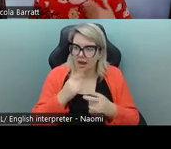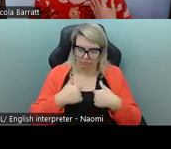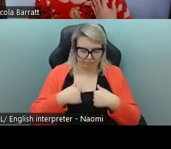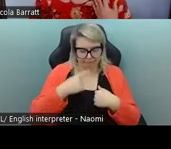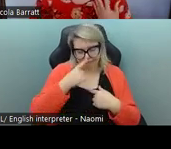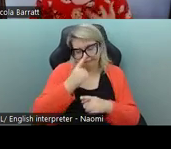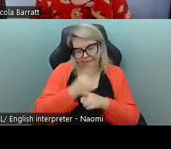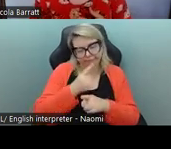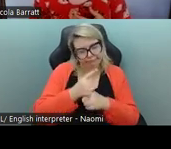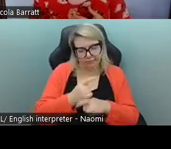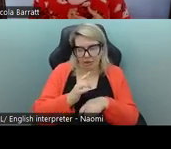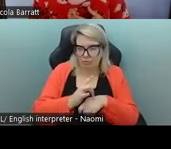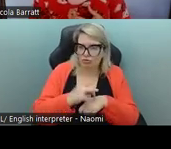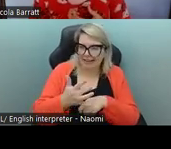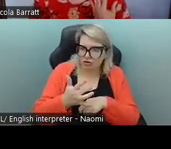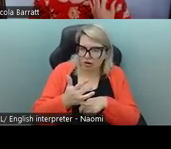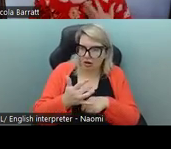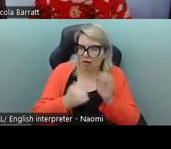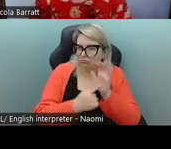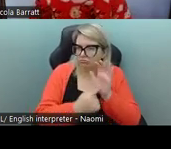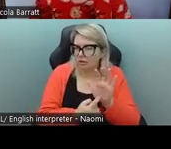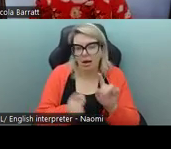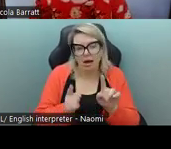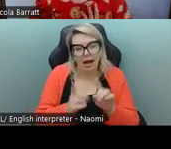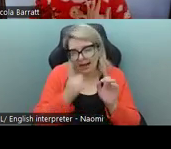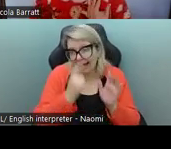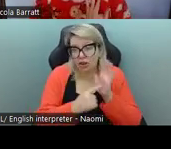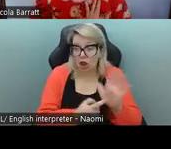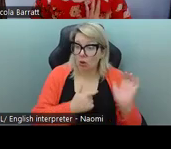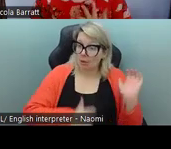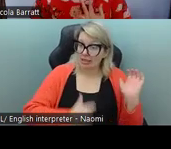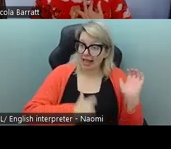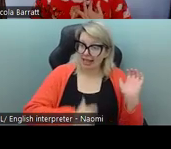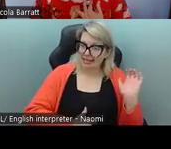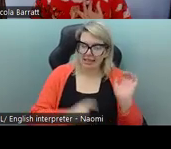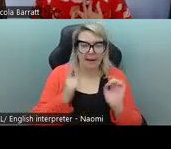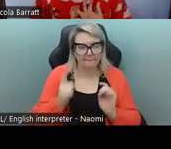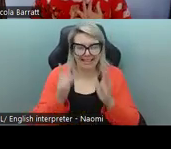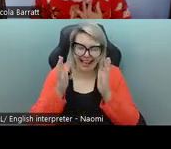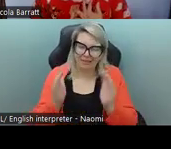it's good to show some personality. You don't have to use corporate jargon and buzzwords, though.